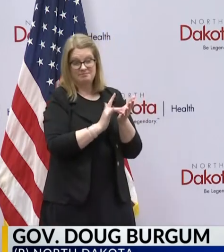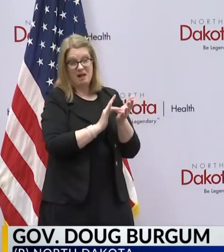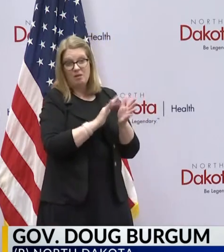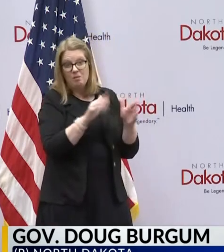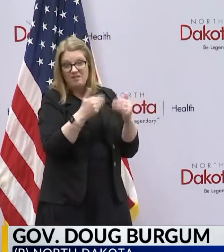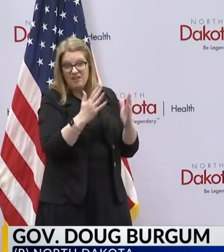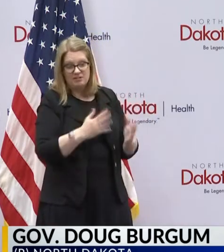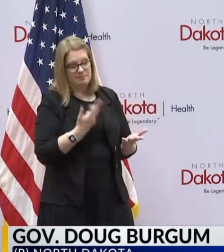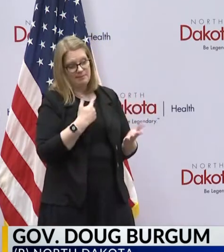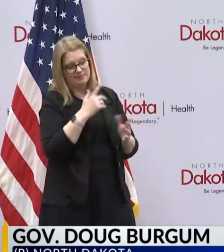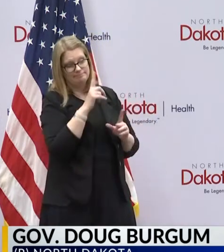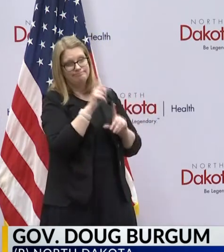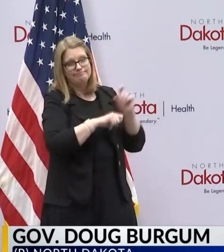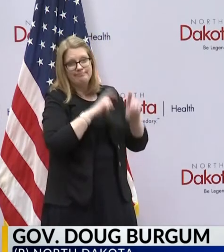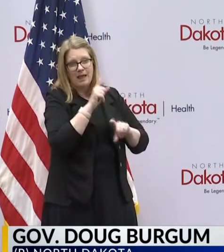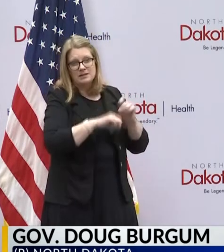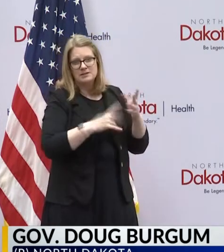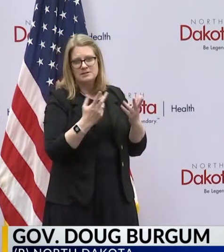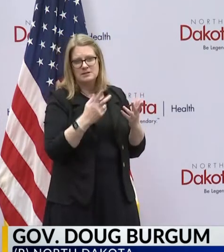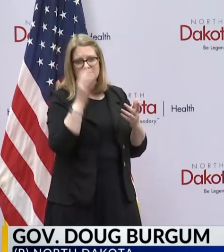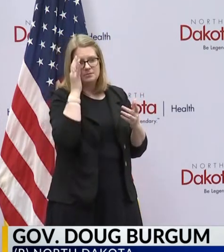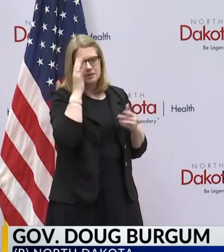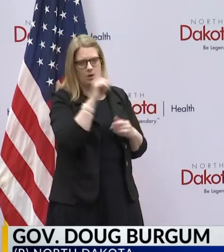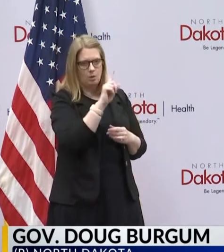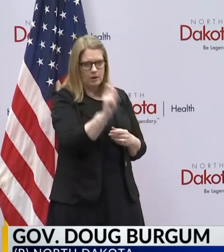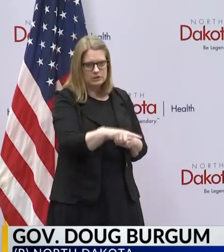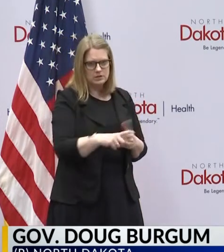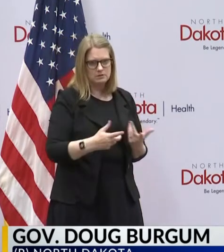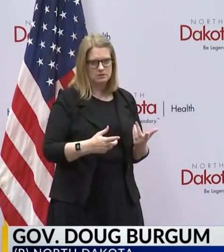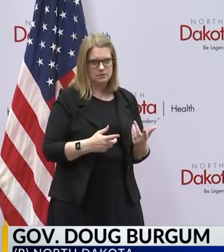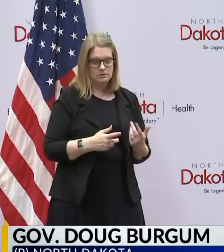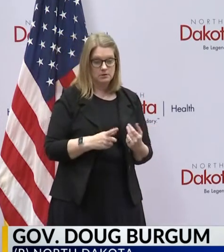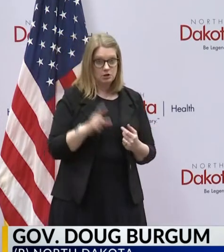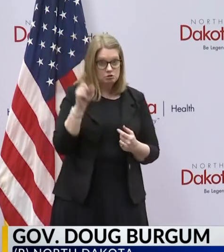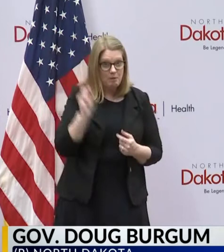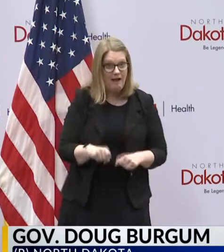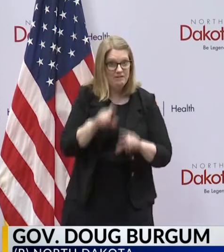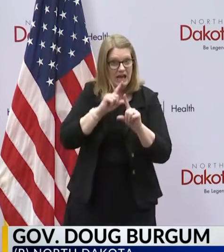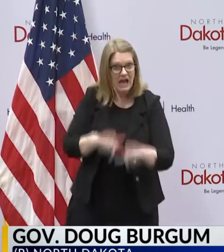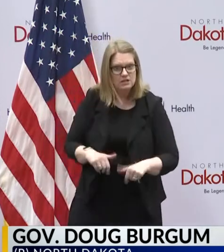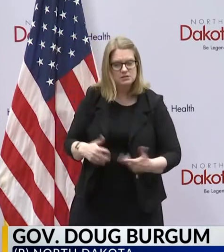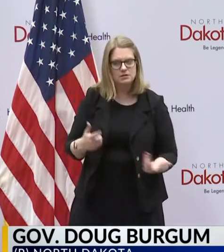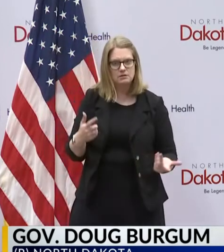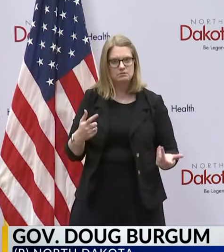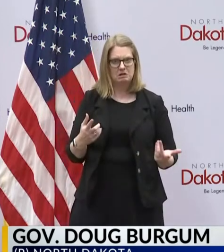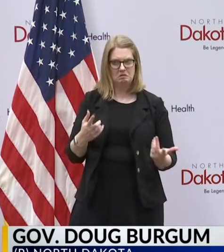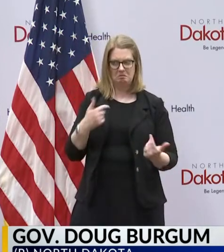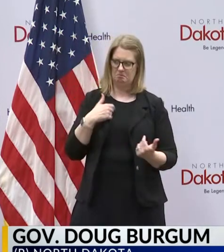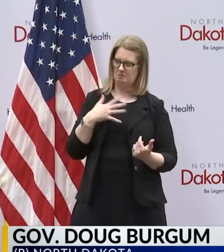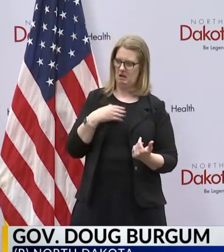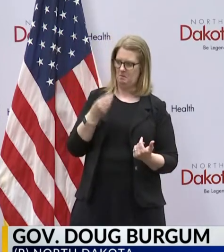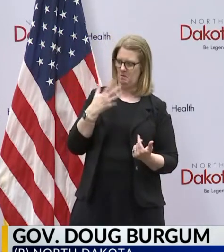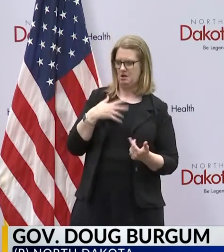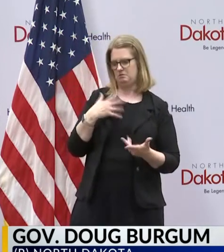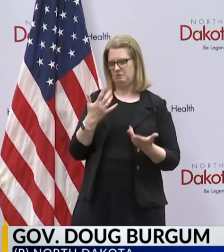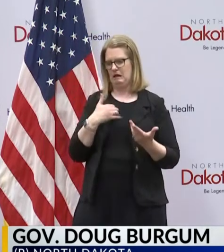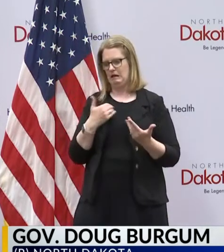THE COUNTRY, INCLUDING IN NORTH DAKOTA, THEIR MEDICAL PROVIDERS MAY ASK THEM SEVERAL BASIC DEMOGRAPHIC QUESTIONS. NO PERSON OF COURSE IS EVER